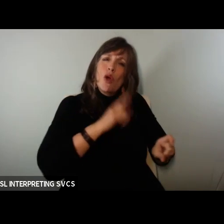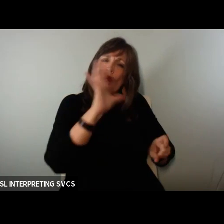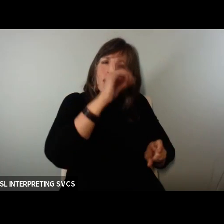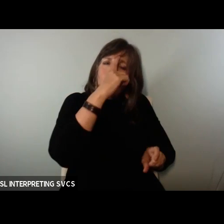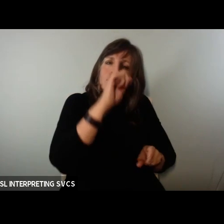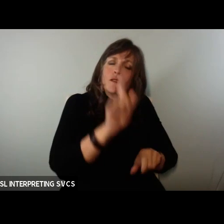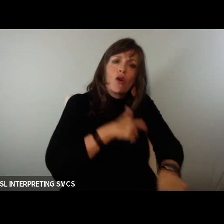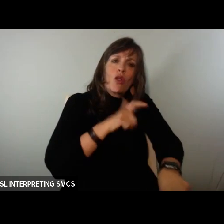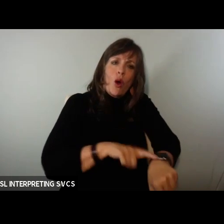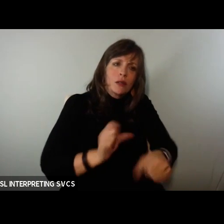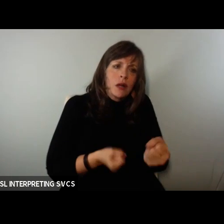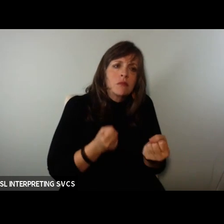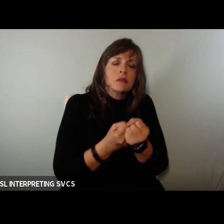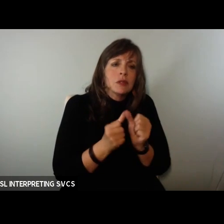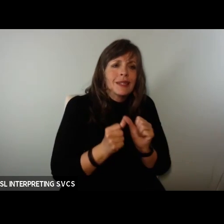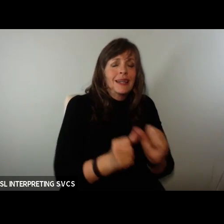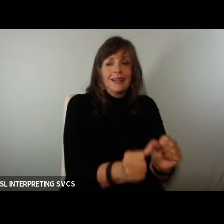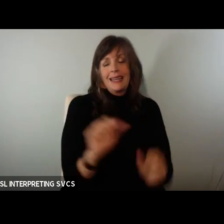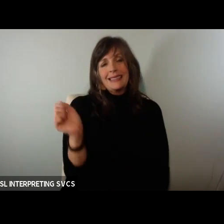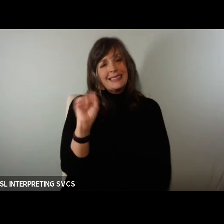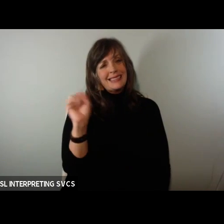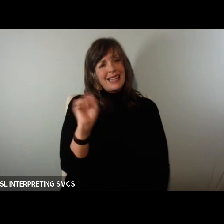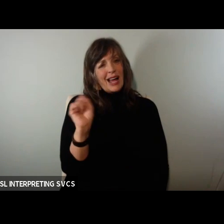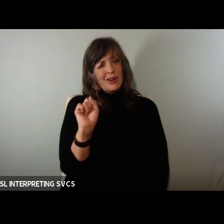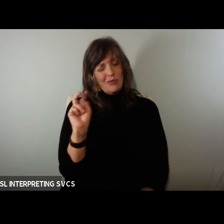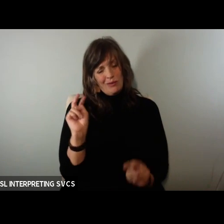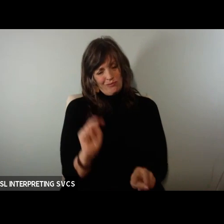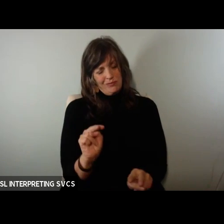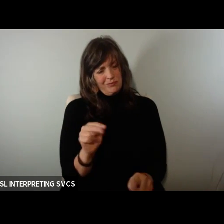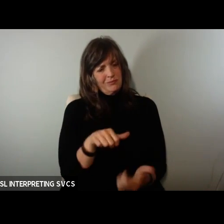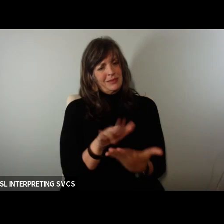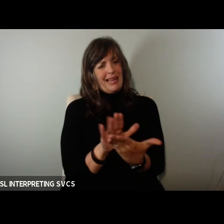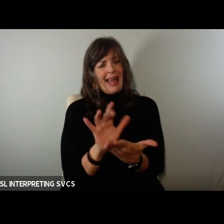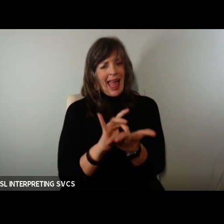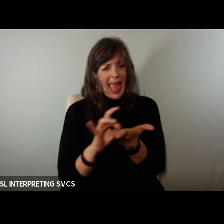at least eight weeks of sheltering in place pretty much.